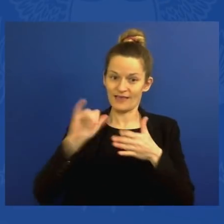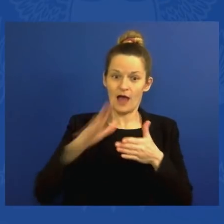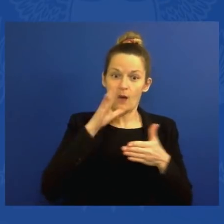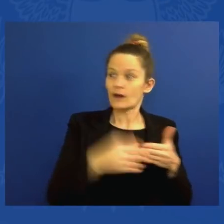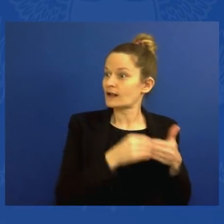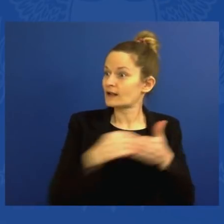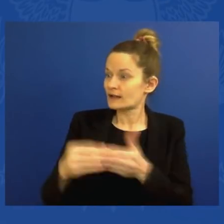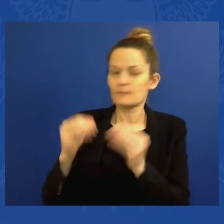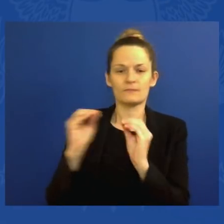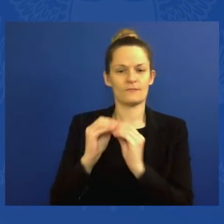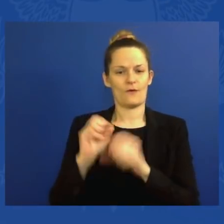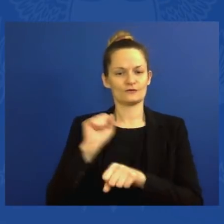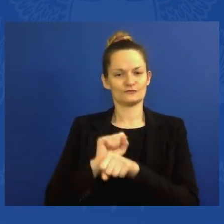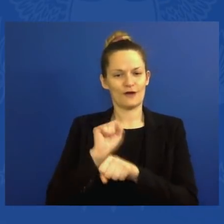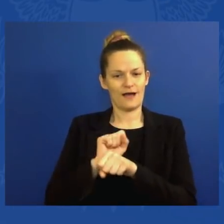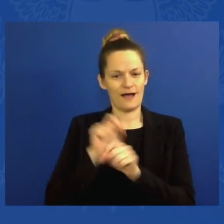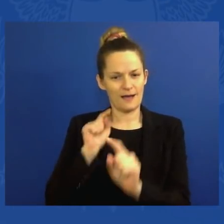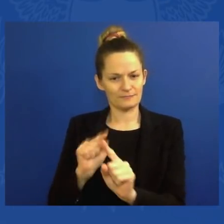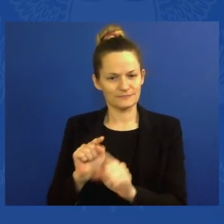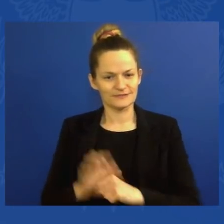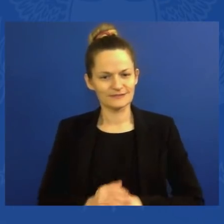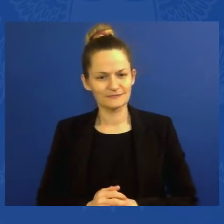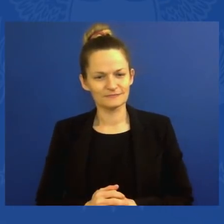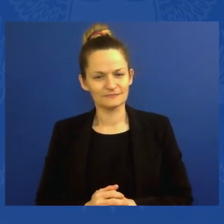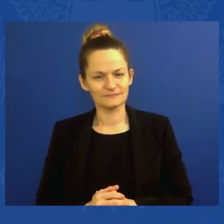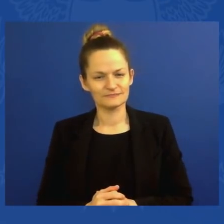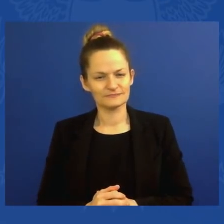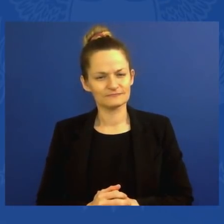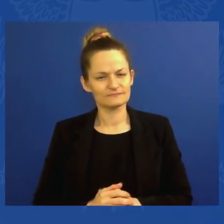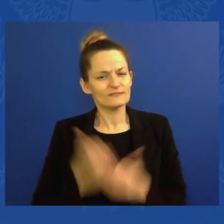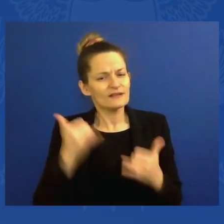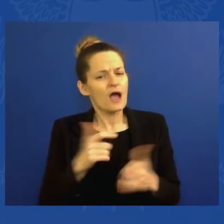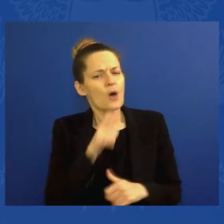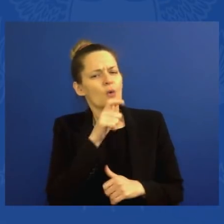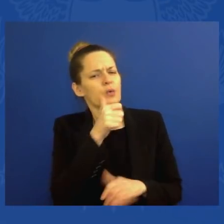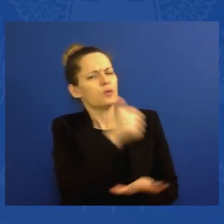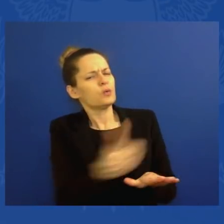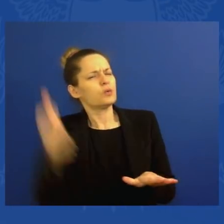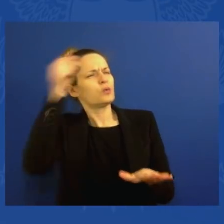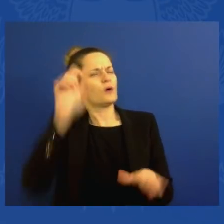a woman who views the true purpose of technology as expanding what's humanly possible.